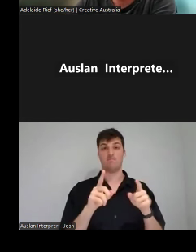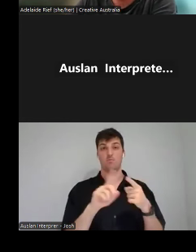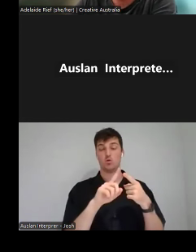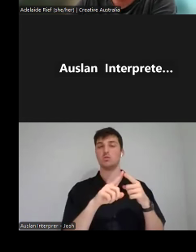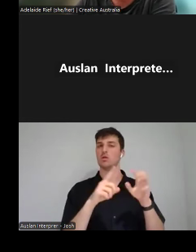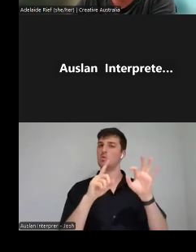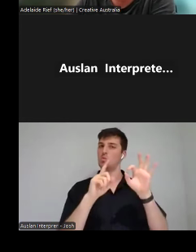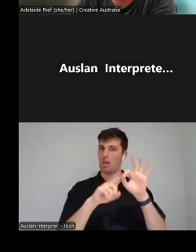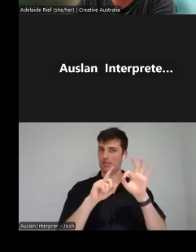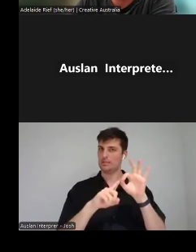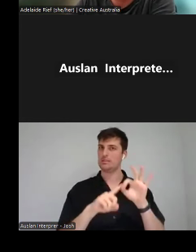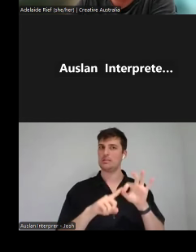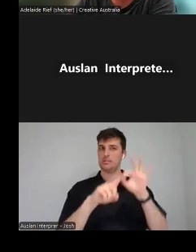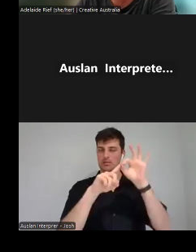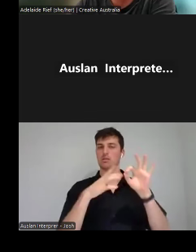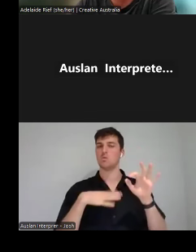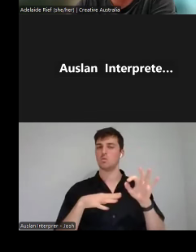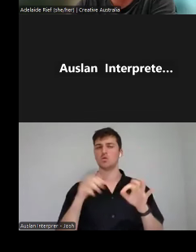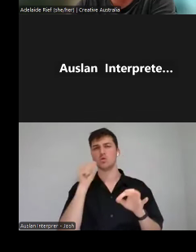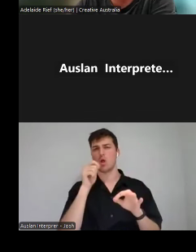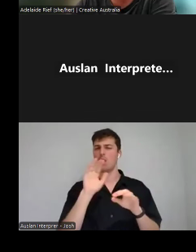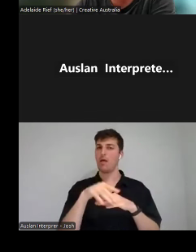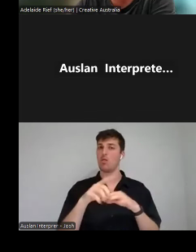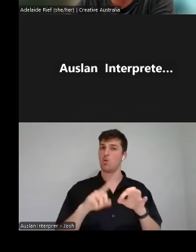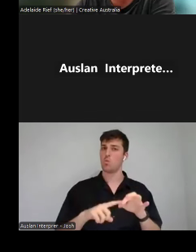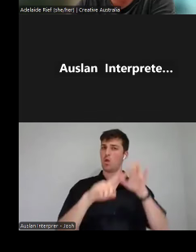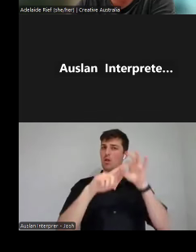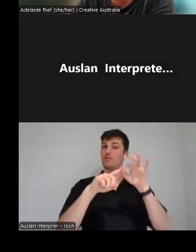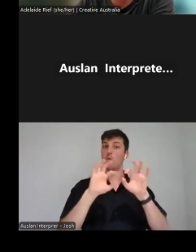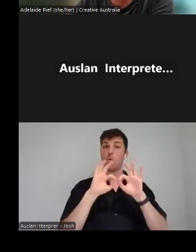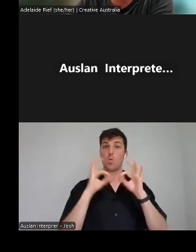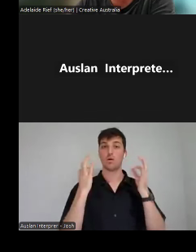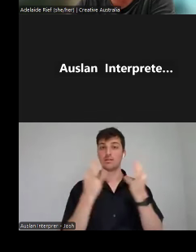interested in the quality of the organisational and governance development proposed in your